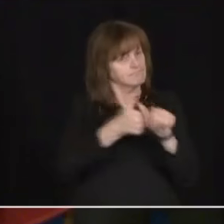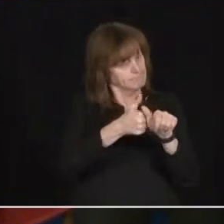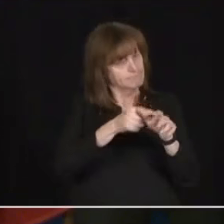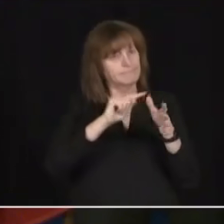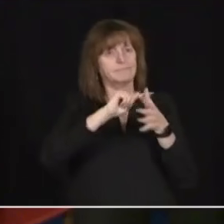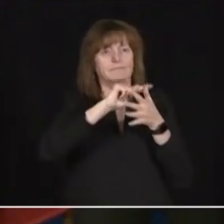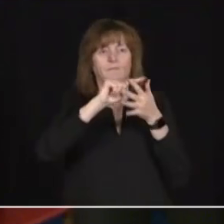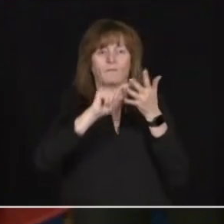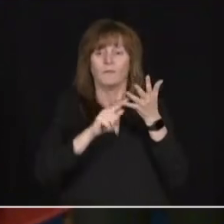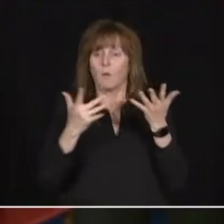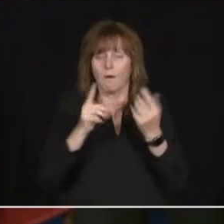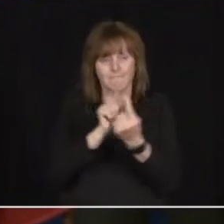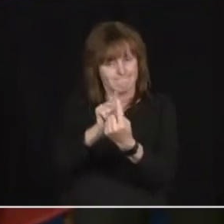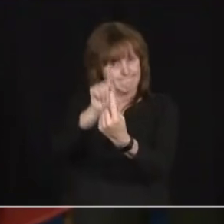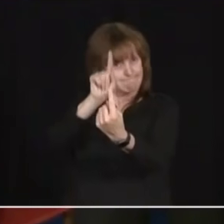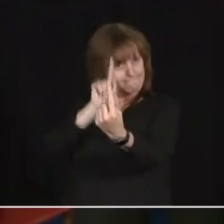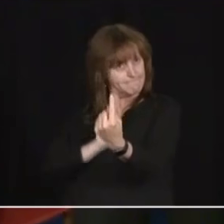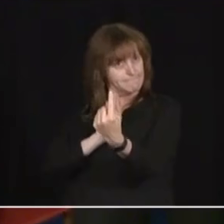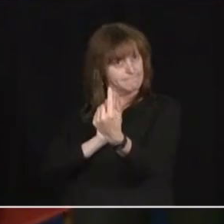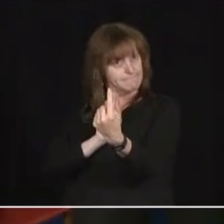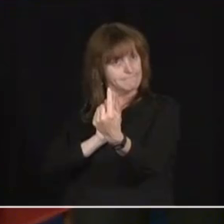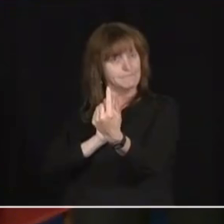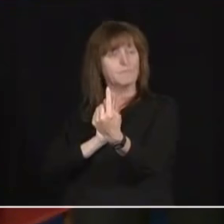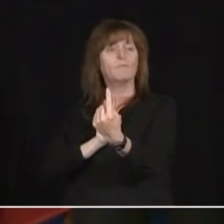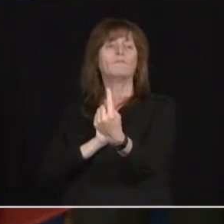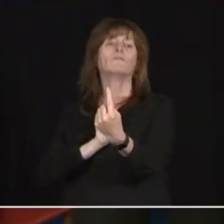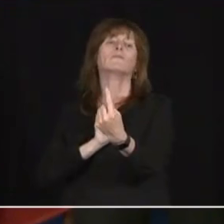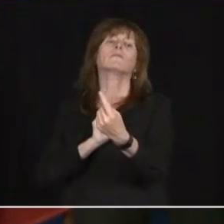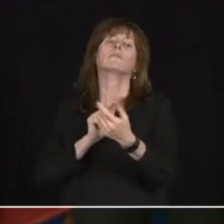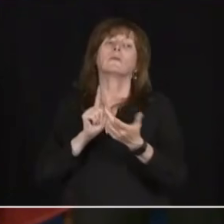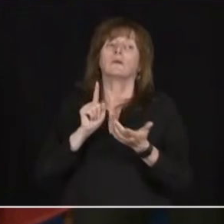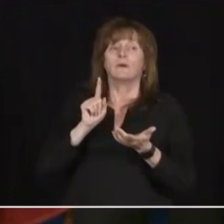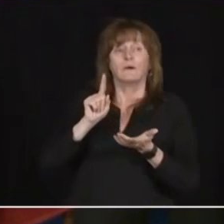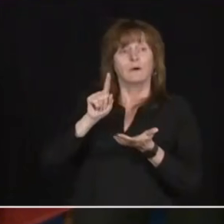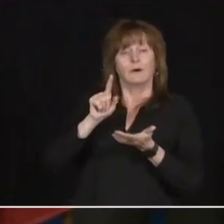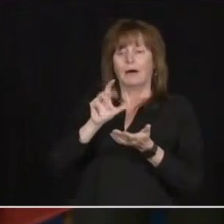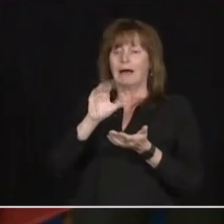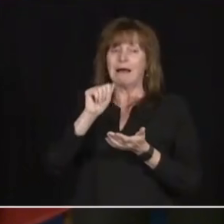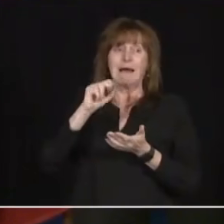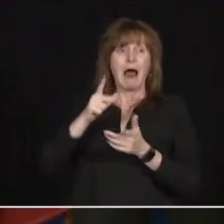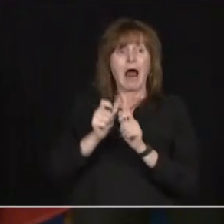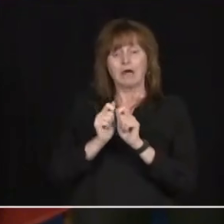distancing, contactless payment options and sanitizing surfaces. They